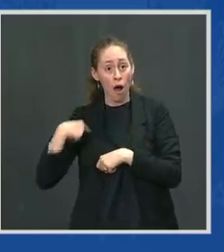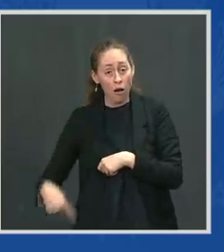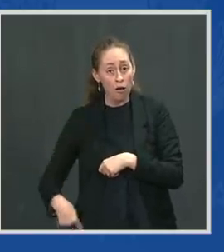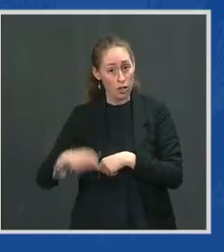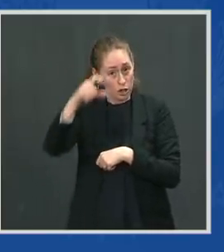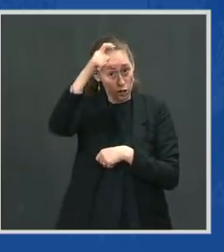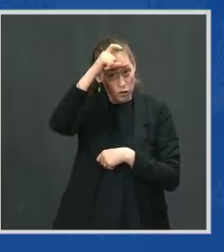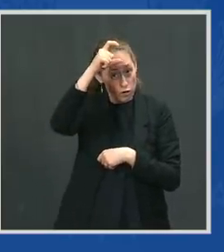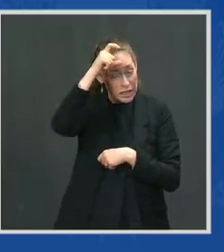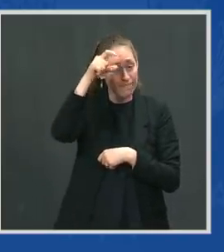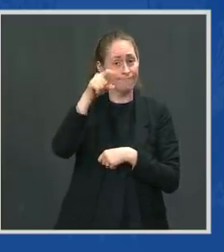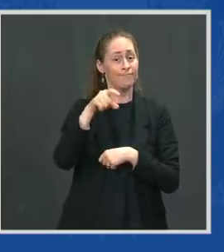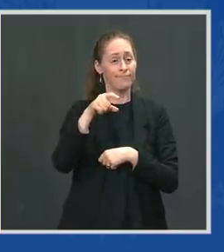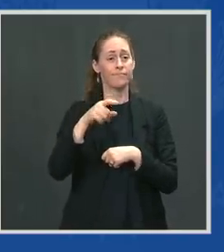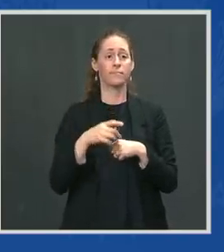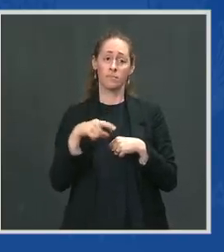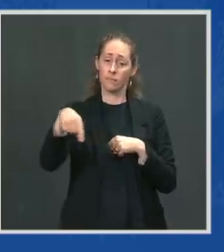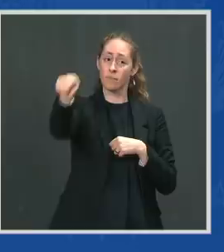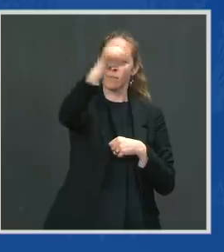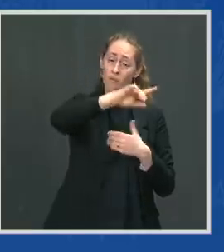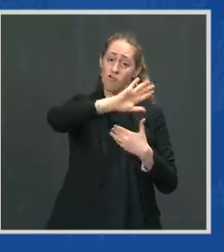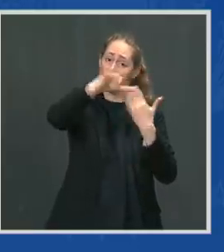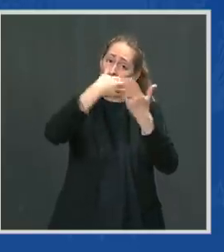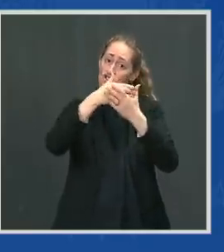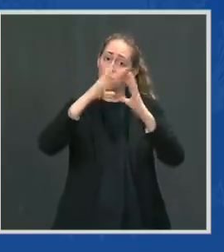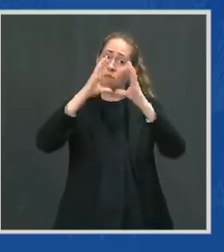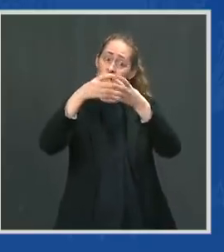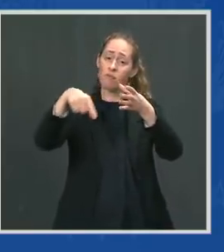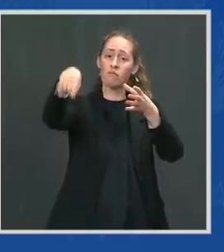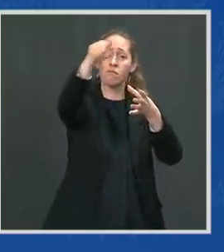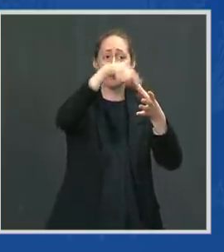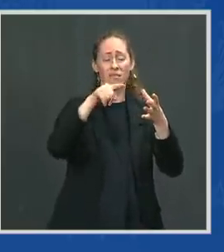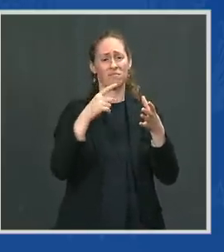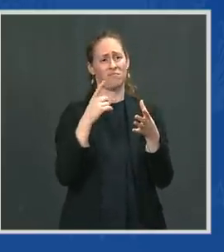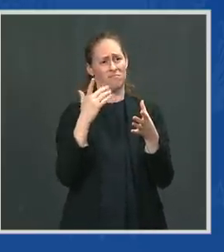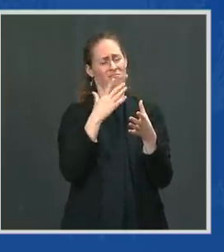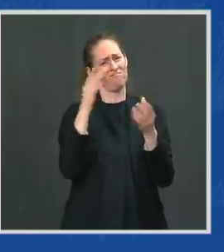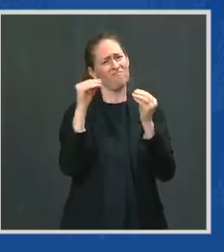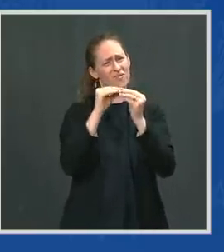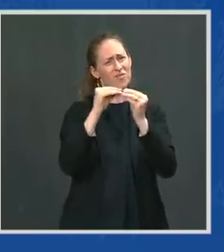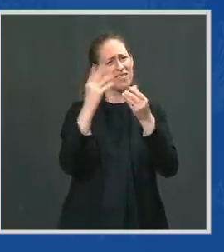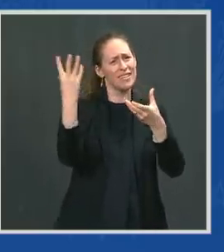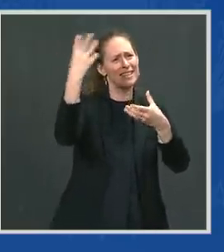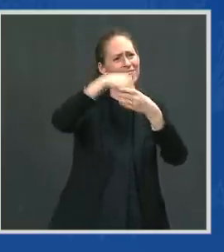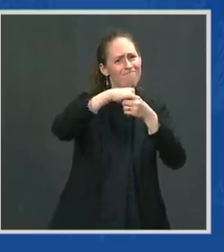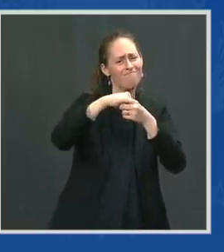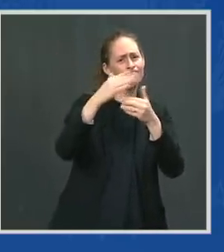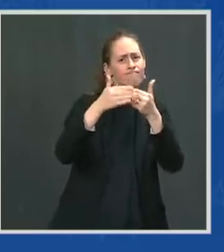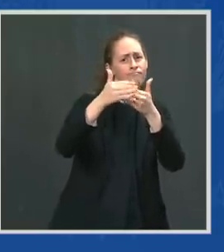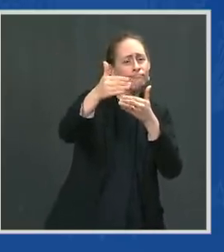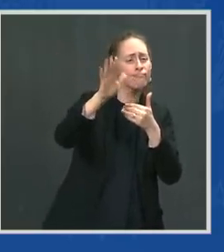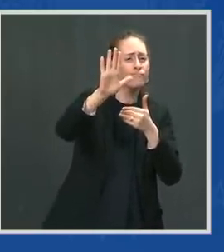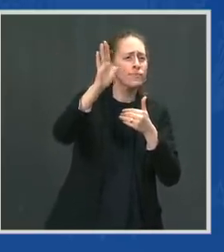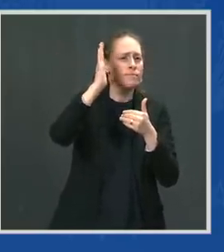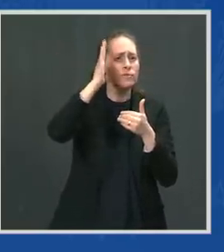They all have a significant stake in the stable future for Afghanistan. And over the next few months, we will also determine